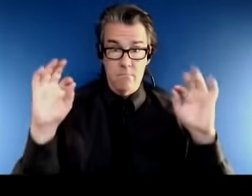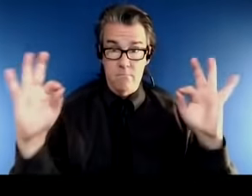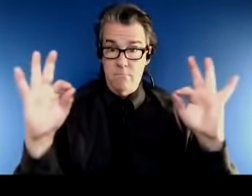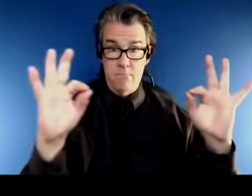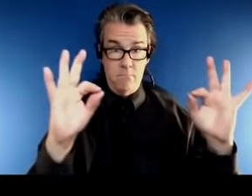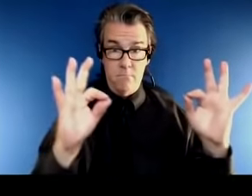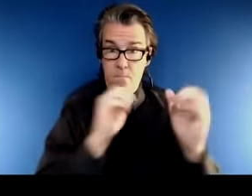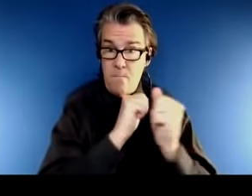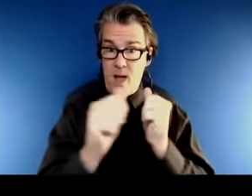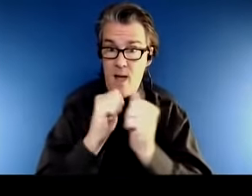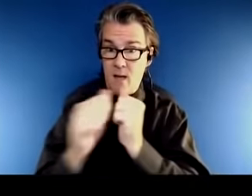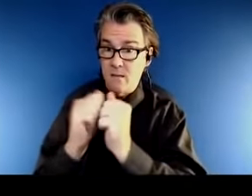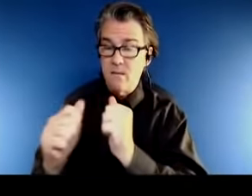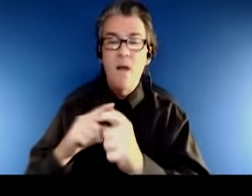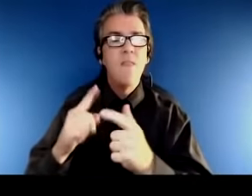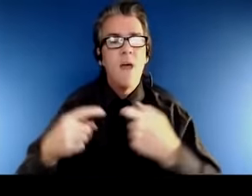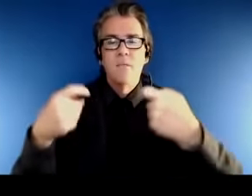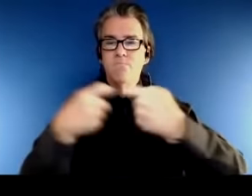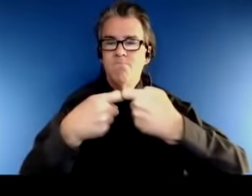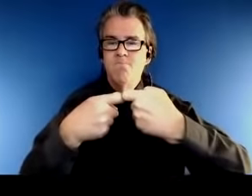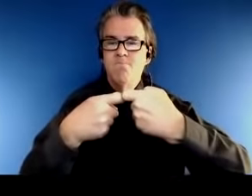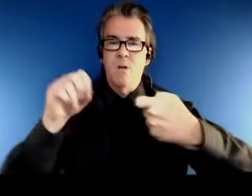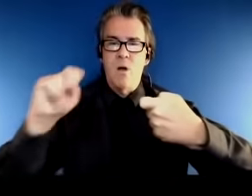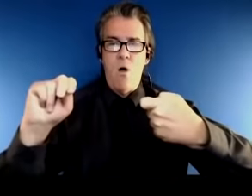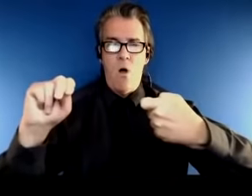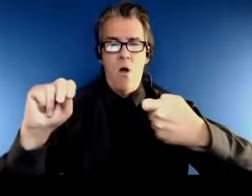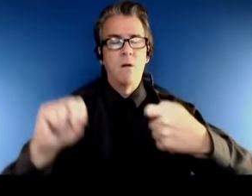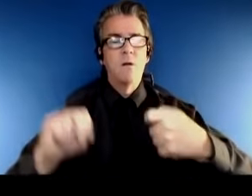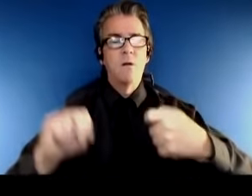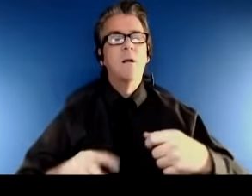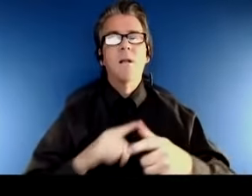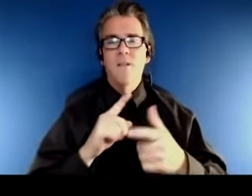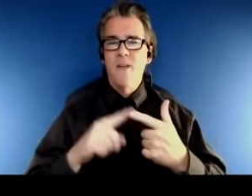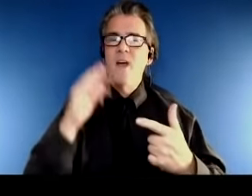And if that changes, we need to change the ETOR and re-communicate that.